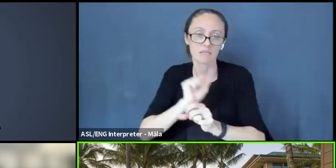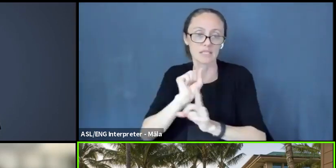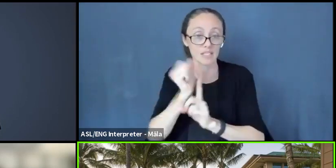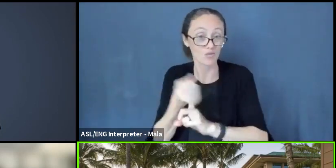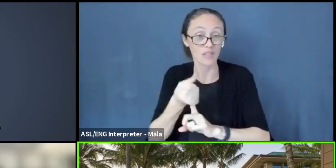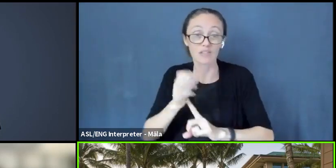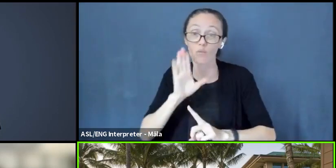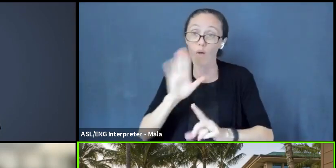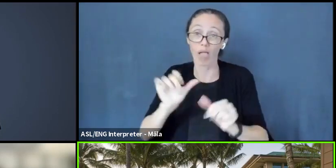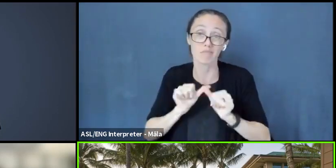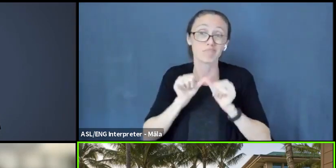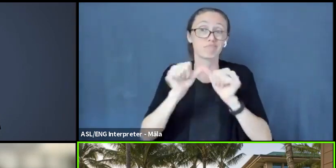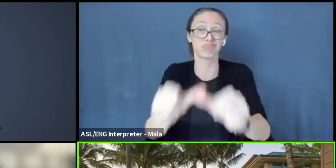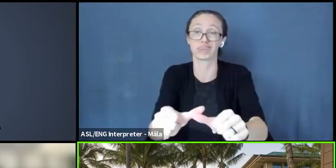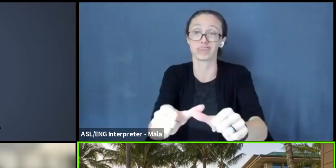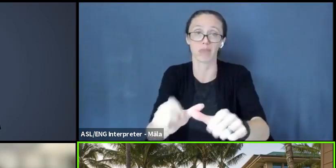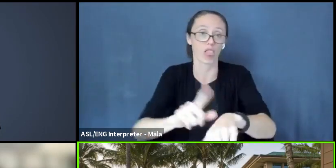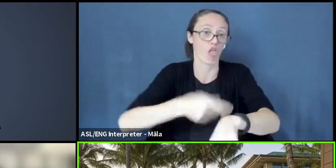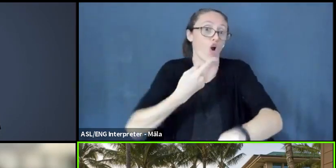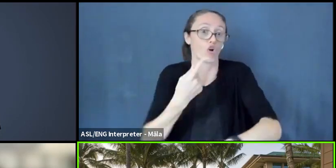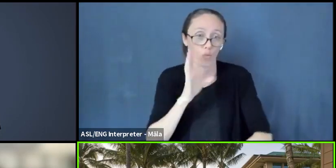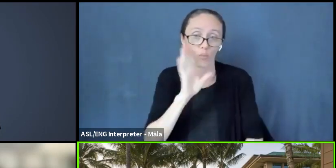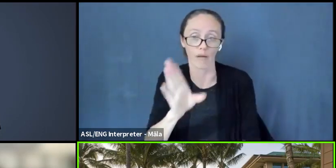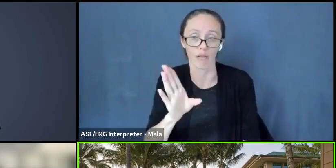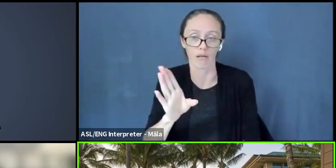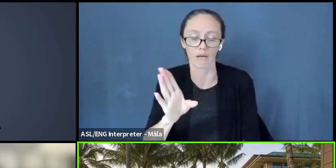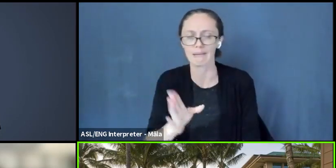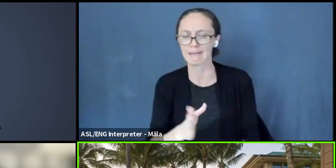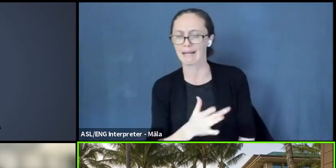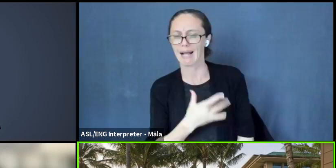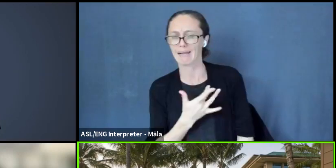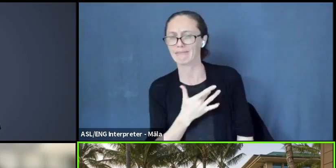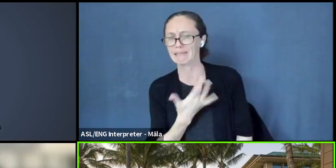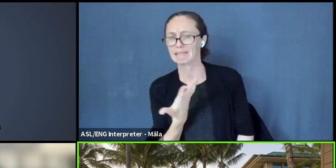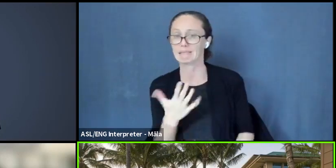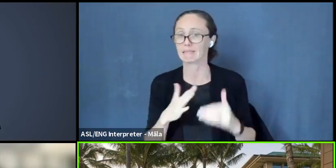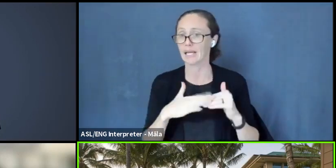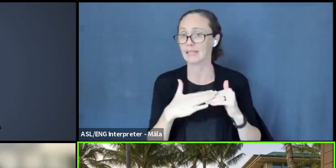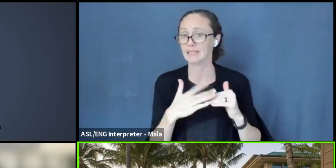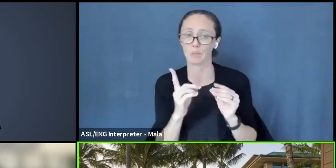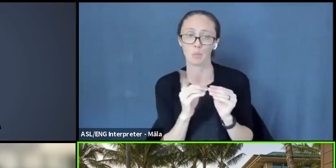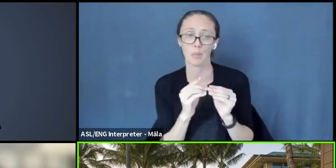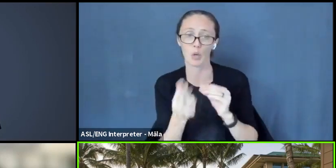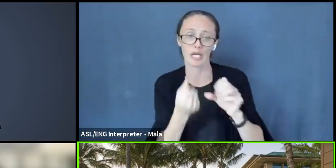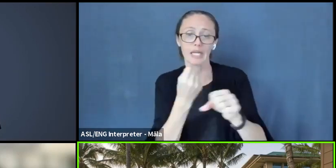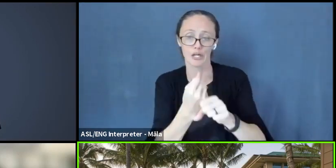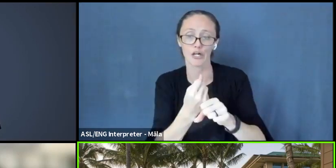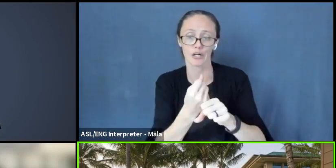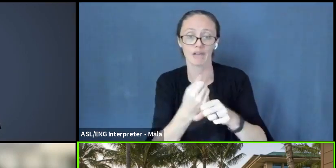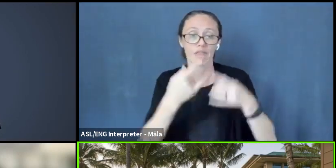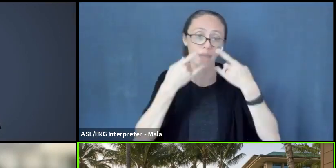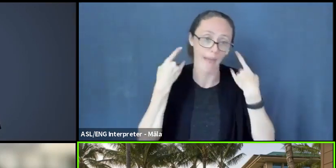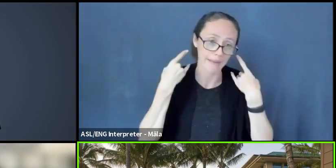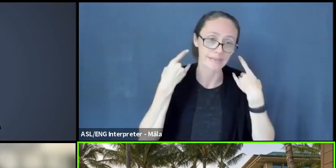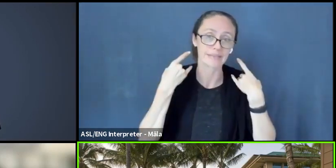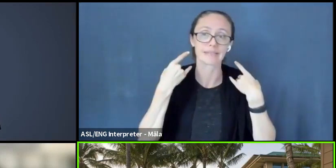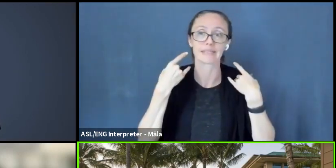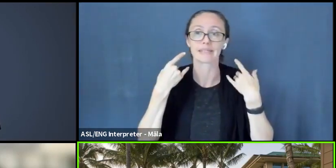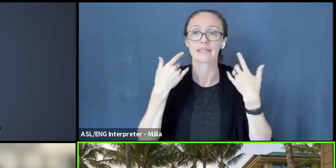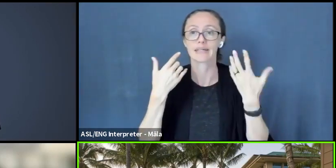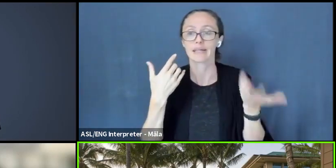But I think that at least another year, you know of mask-wearing and again, I think as